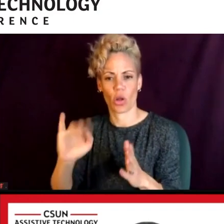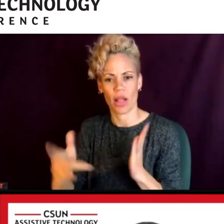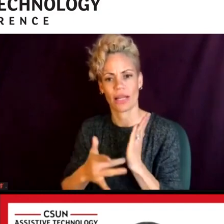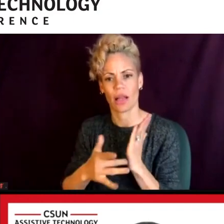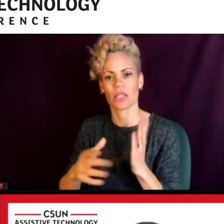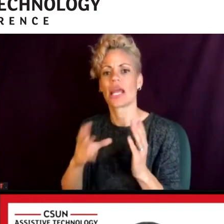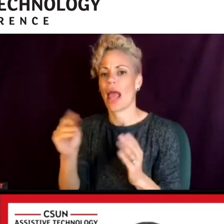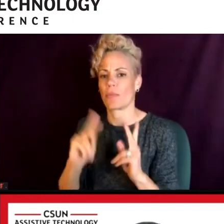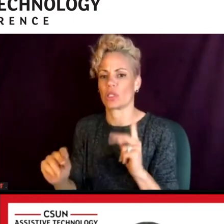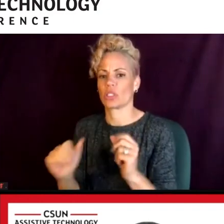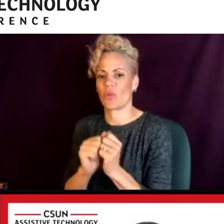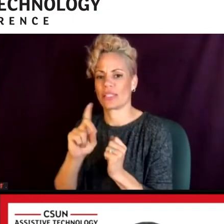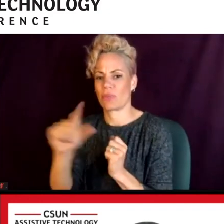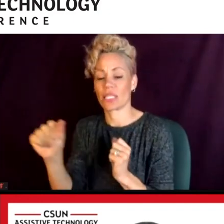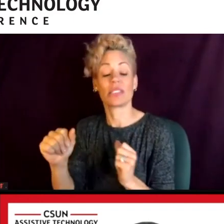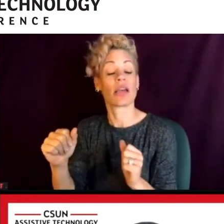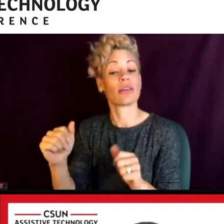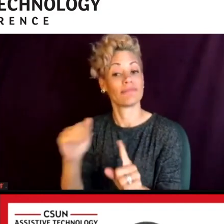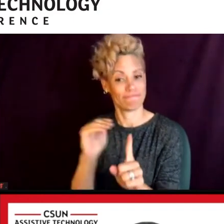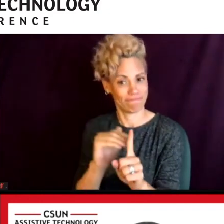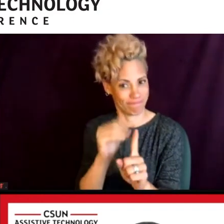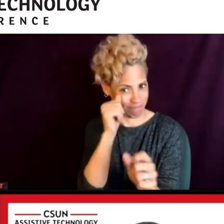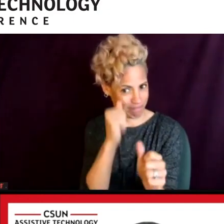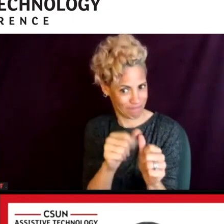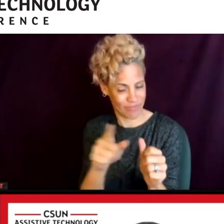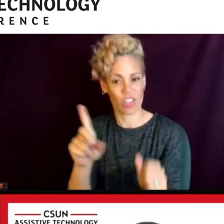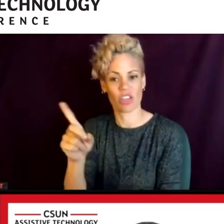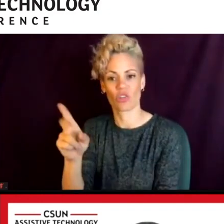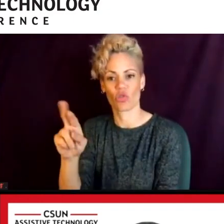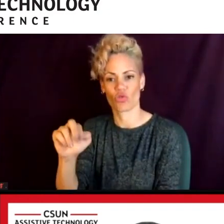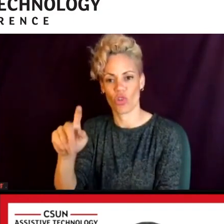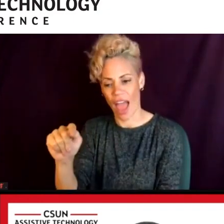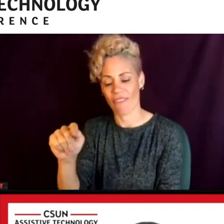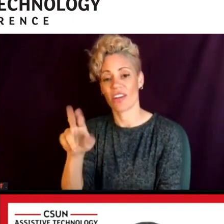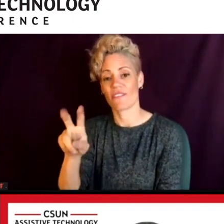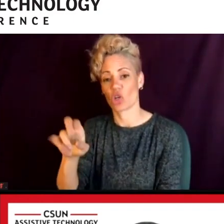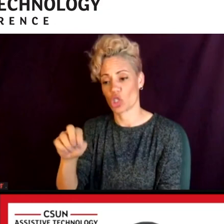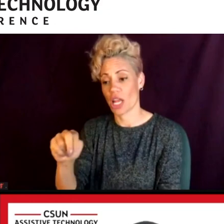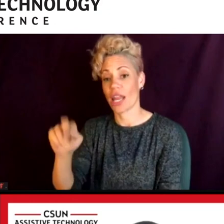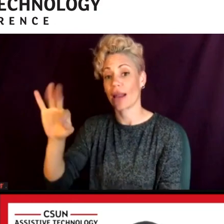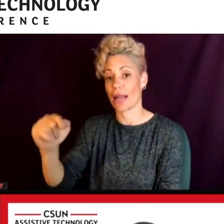As reminder, a draft version of ninth edition is posted on the website.